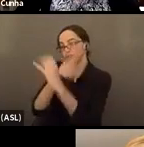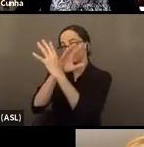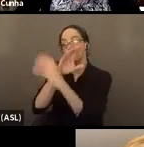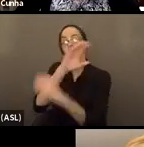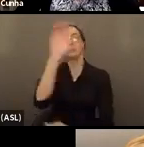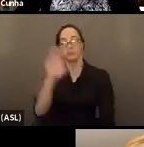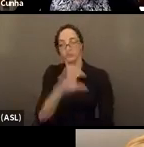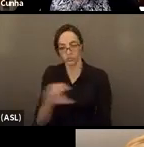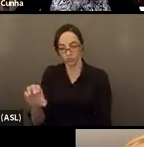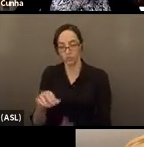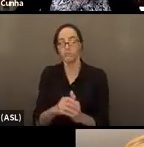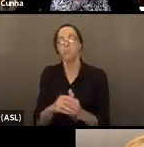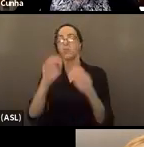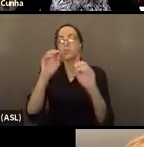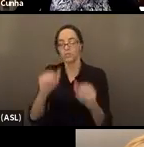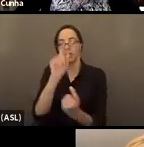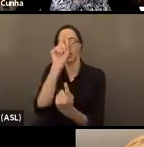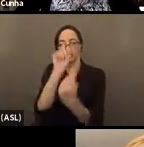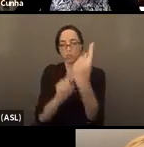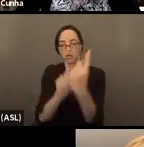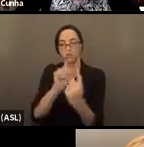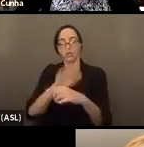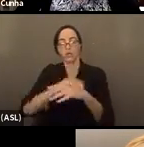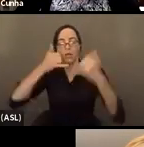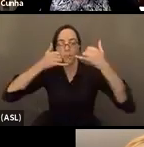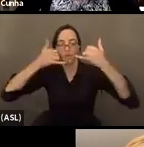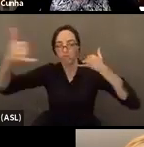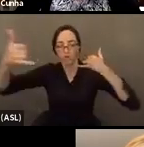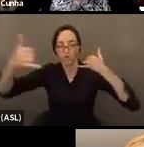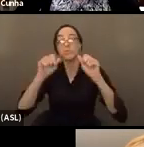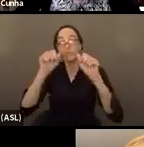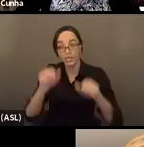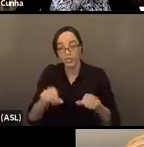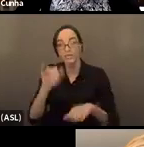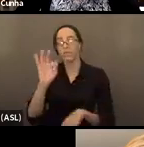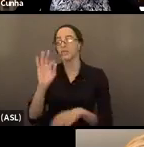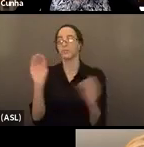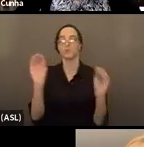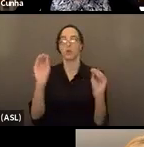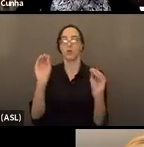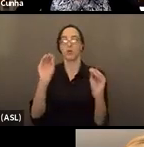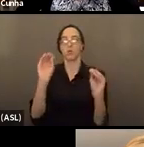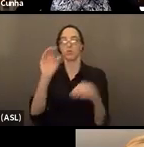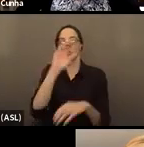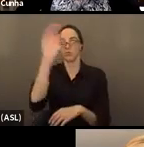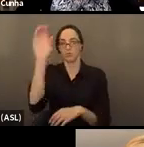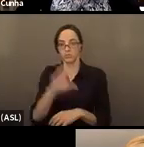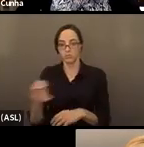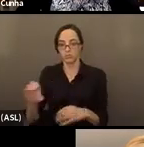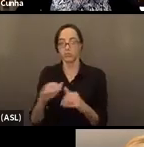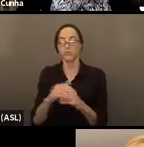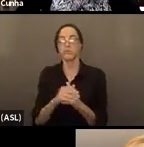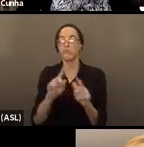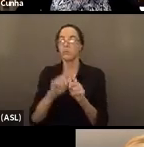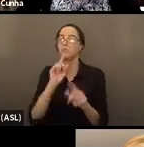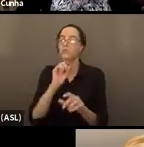on the phone if you don't have zoom but the just the importance of having a plan like we've like